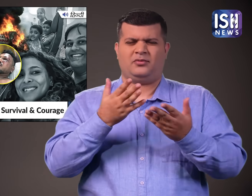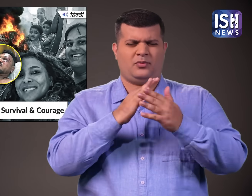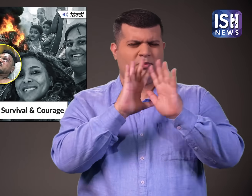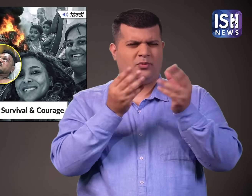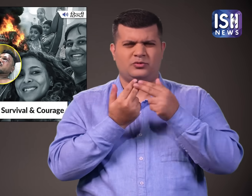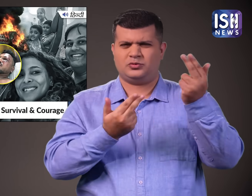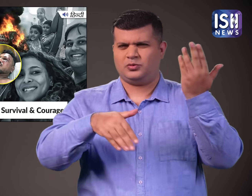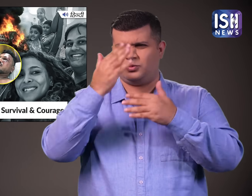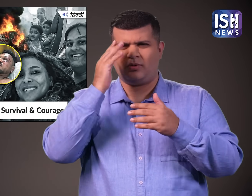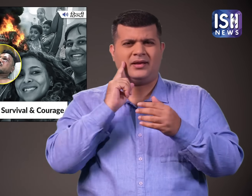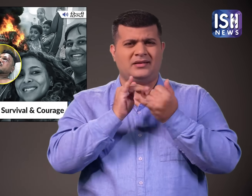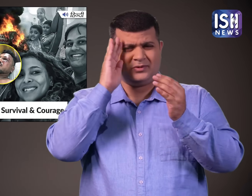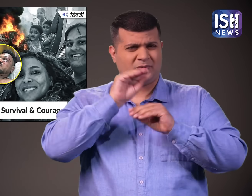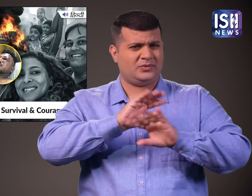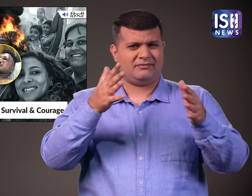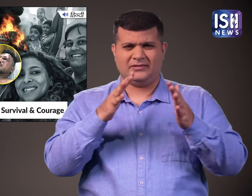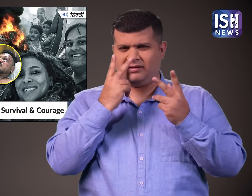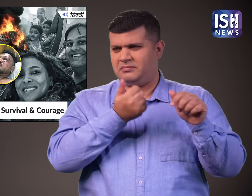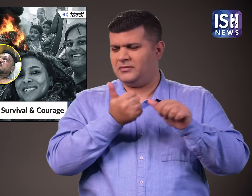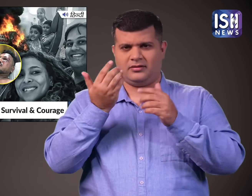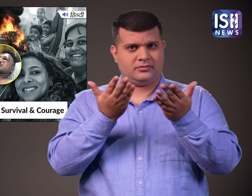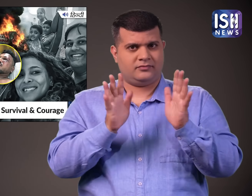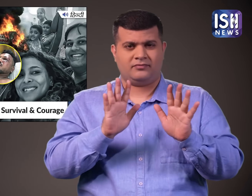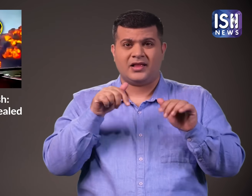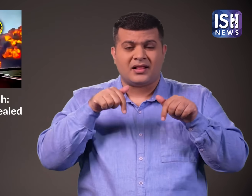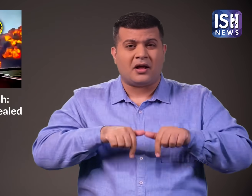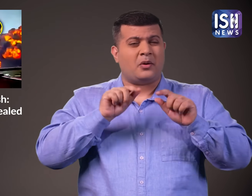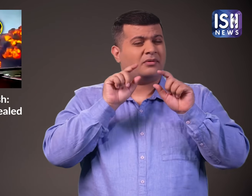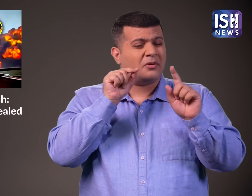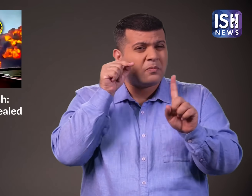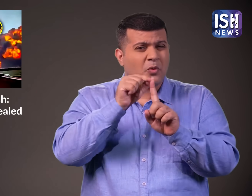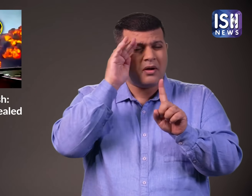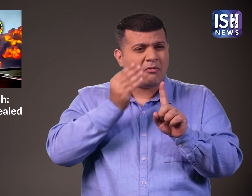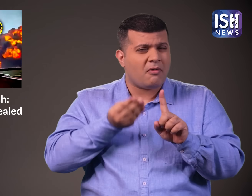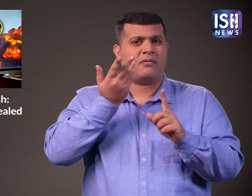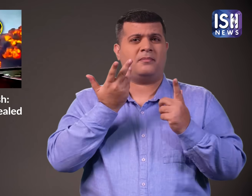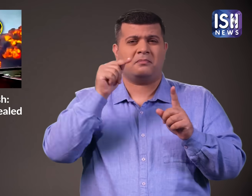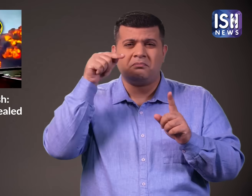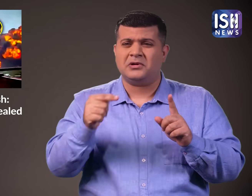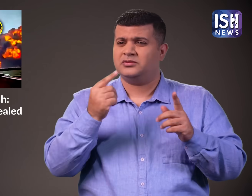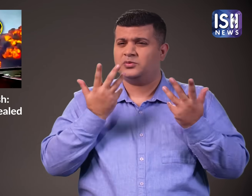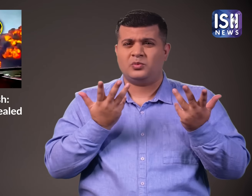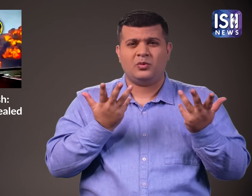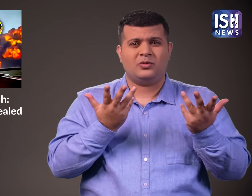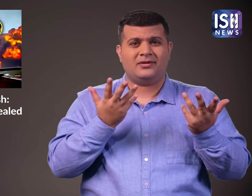ISH has already released this. If you missed, you can watch it here. The recent update is about the cause of the crash.